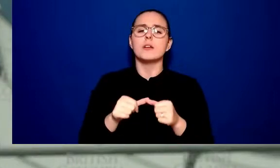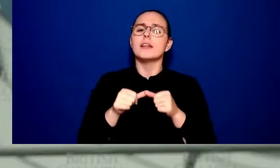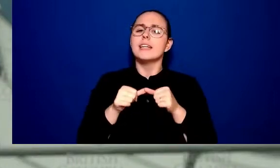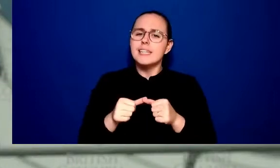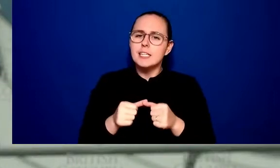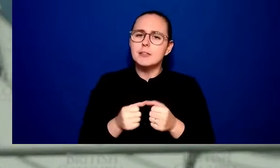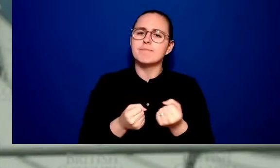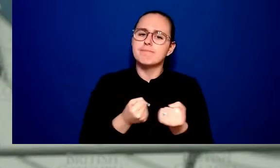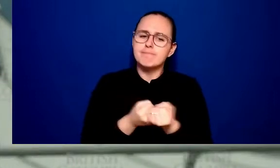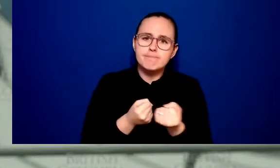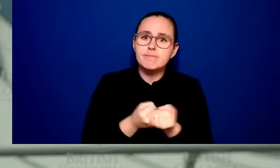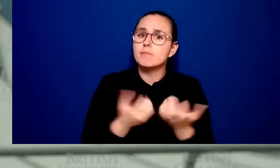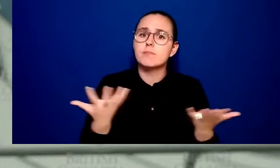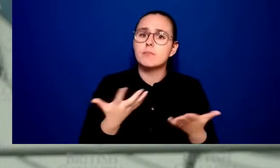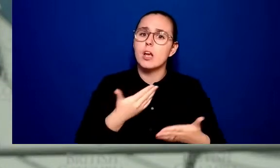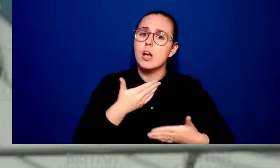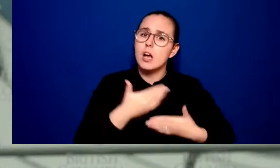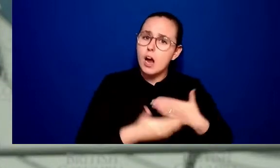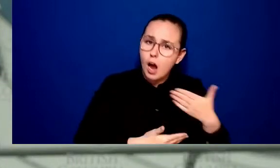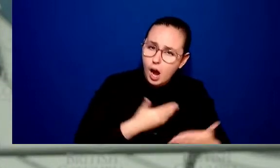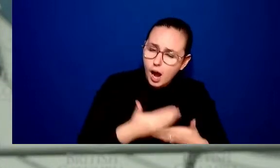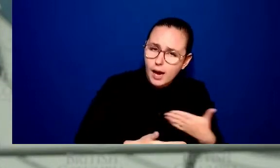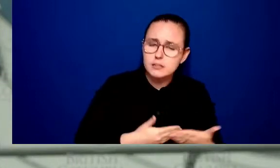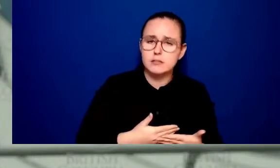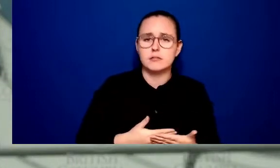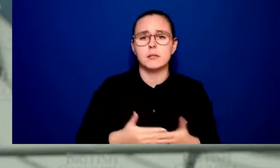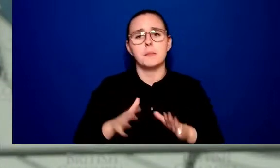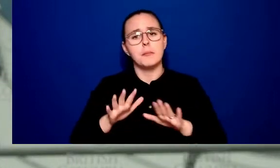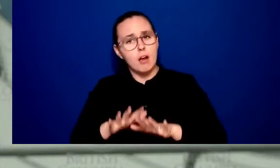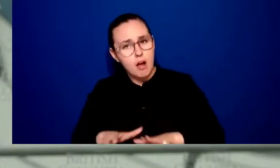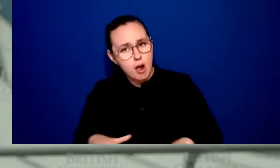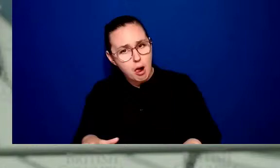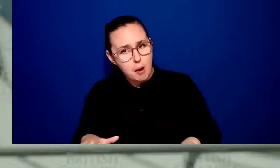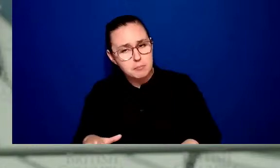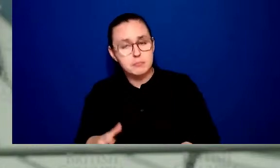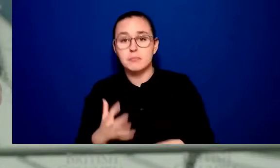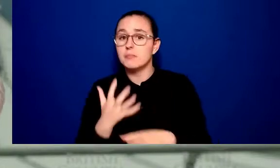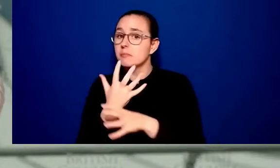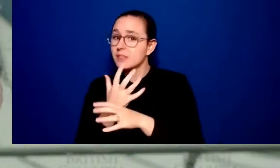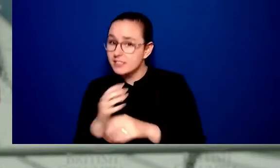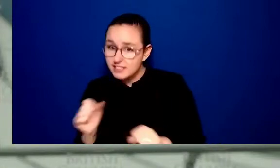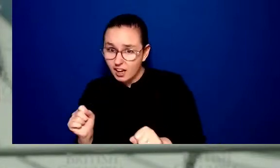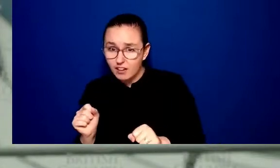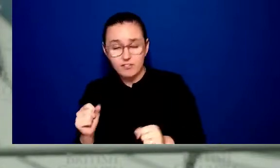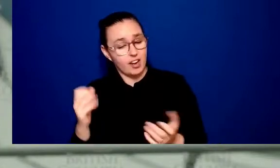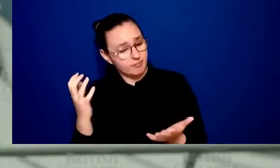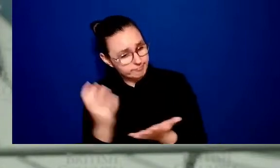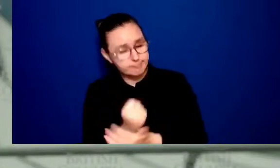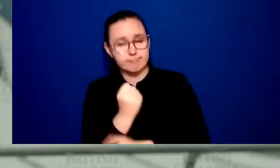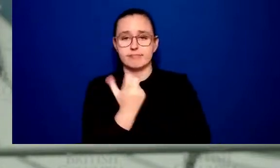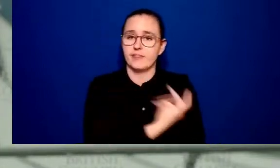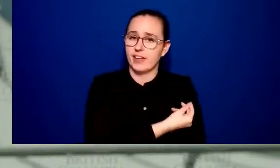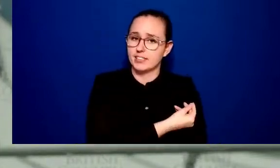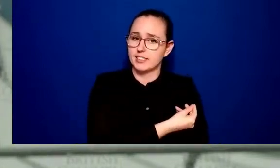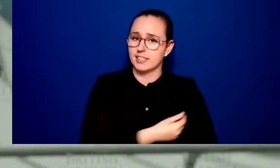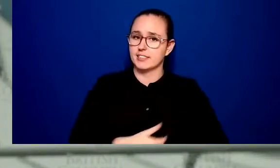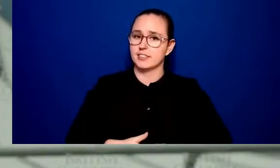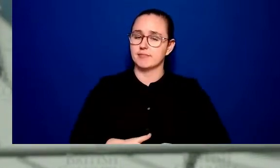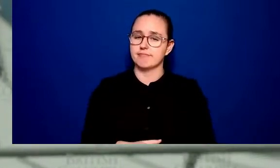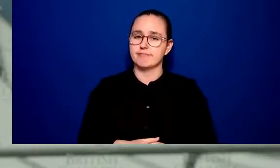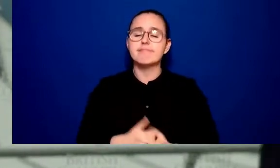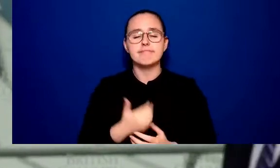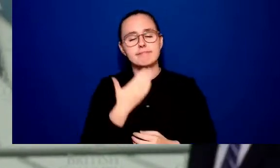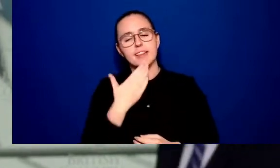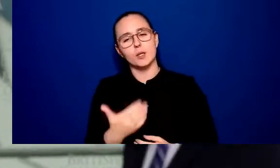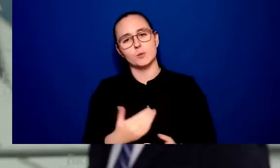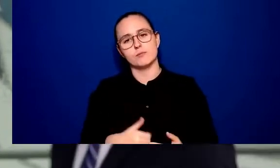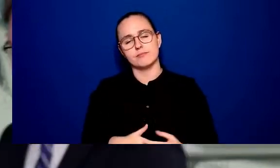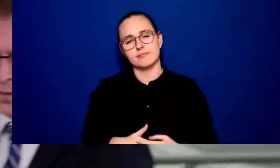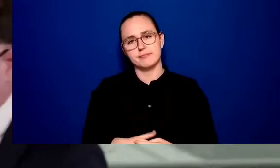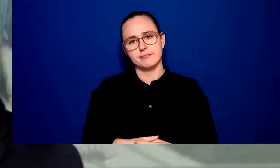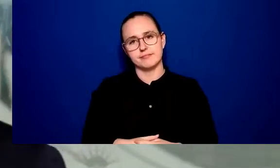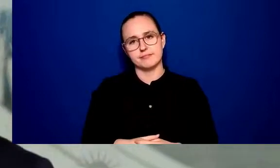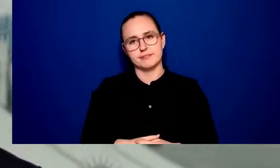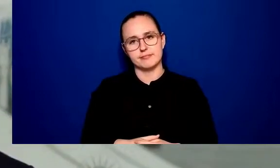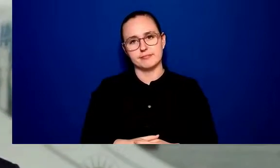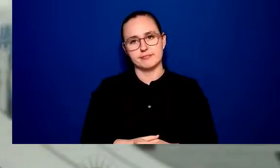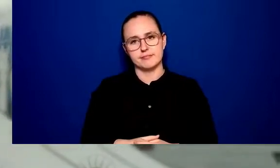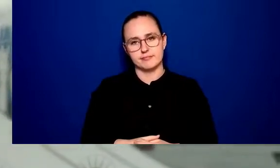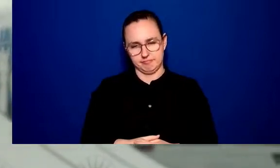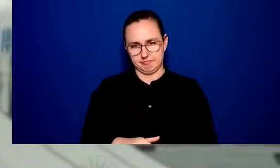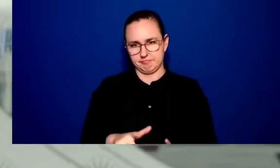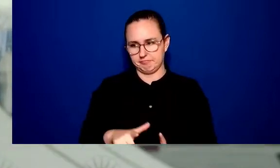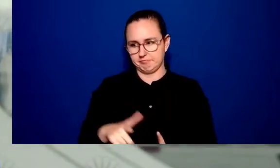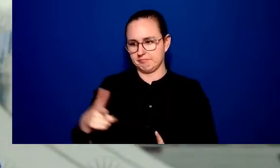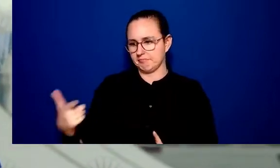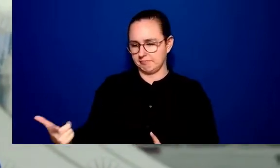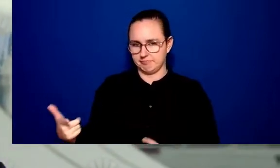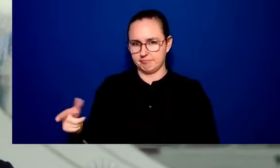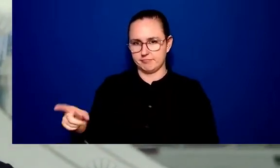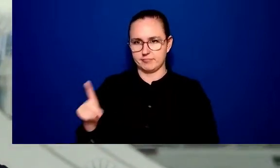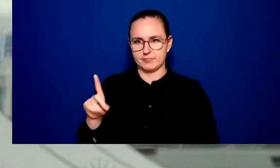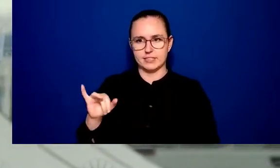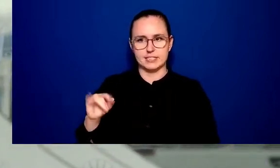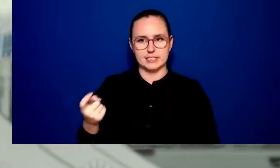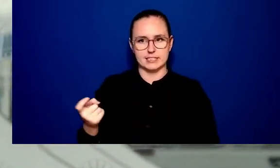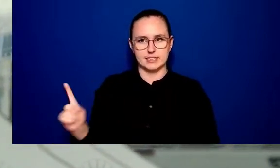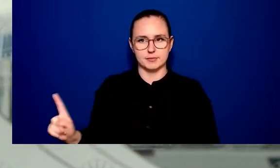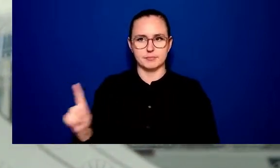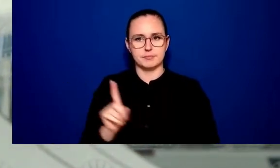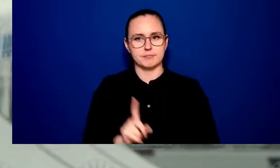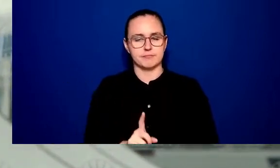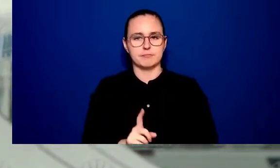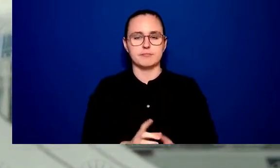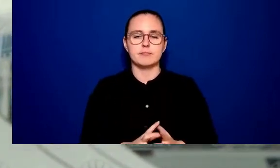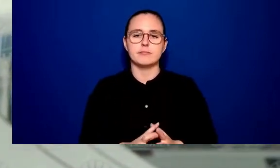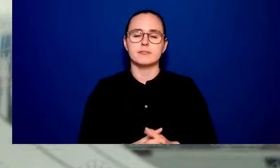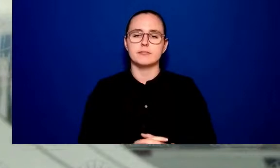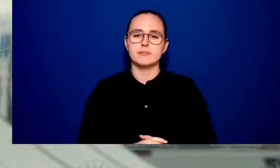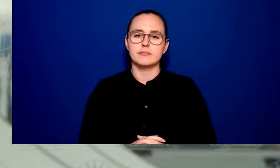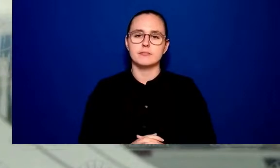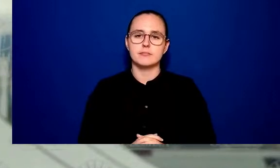vaccinated. Thank you. Thank